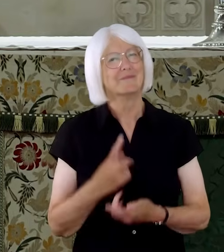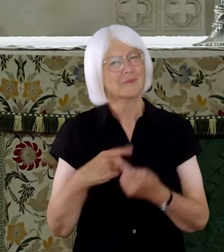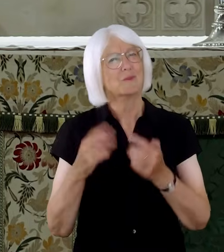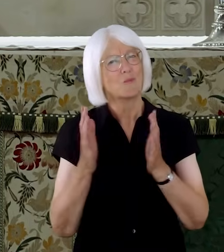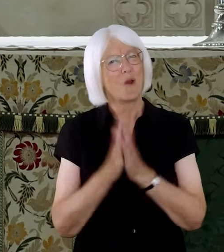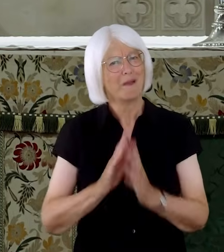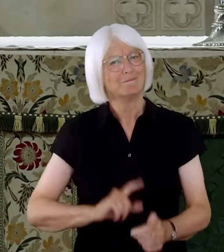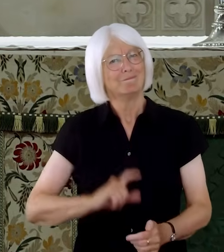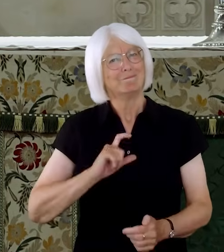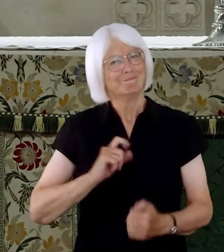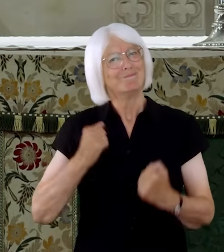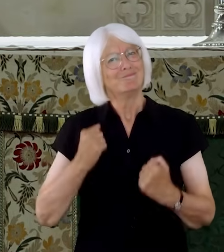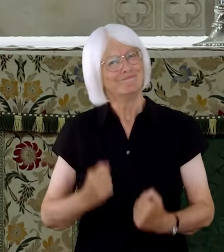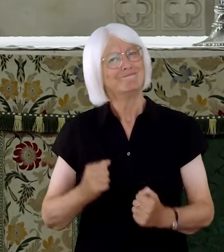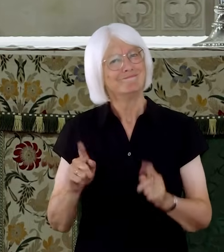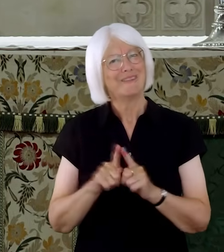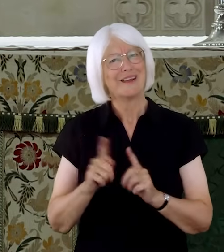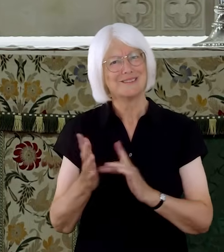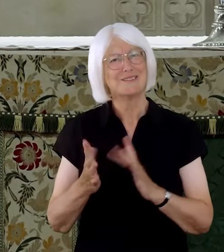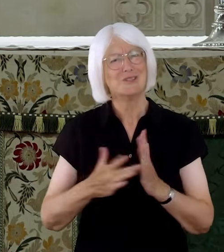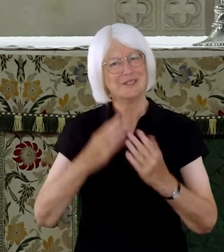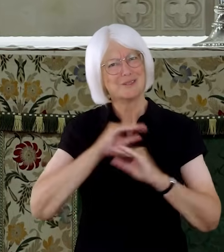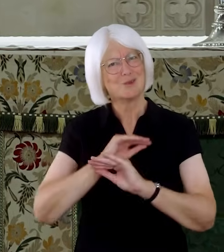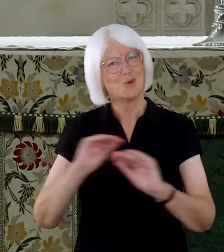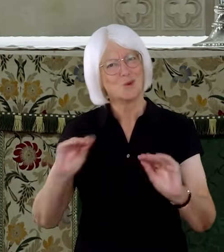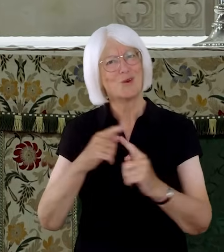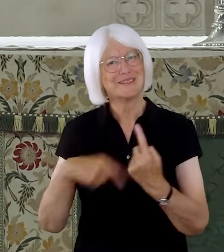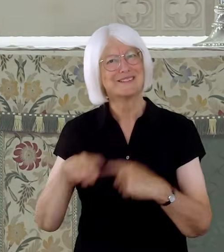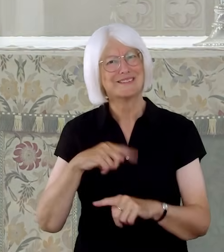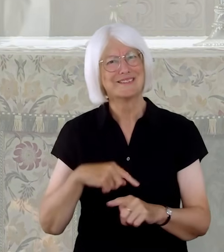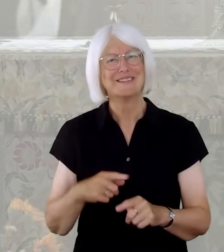Let us now pray with confidence as our Saviour has taught us.